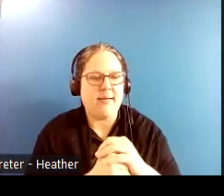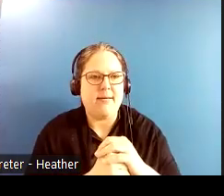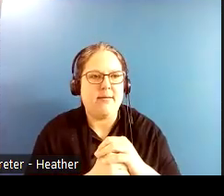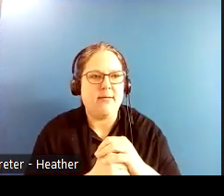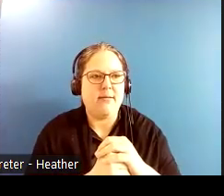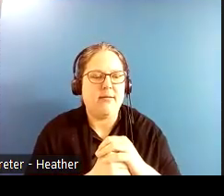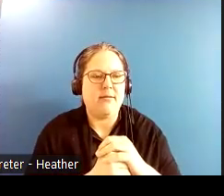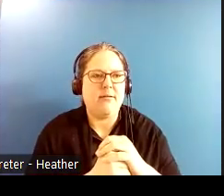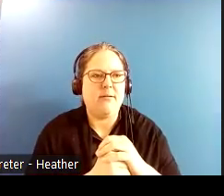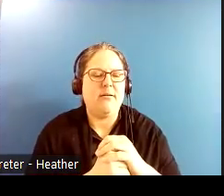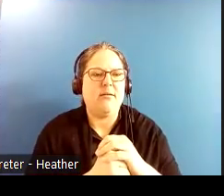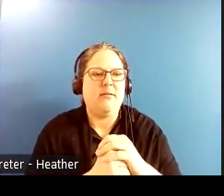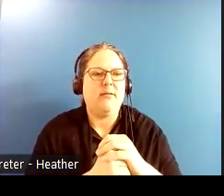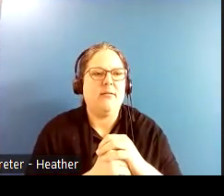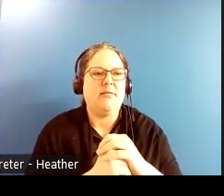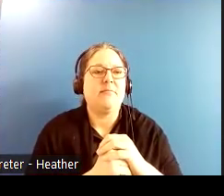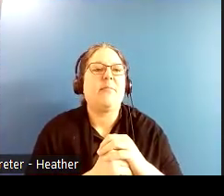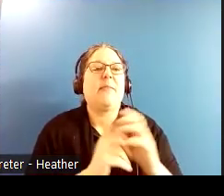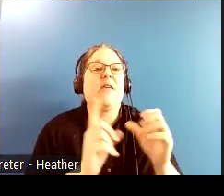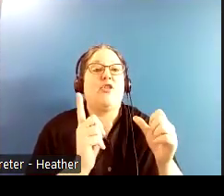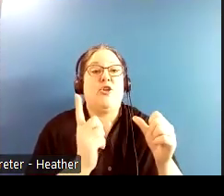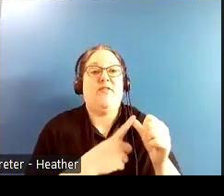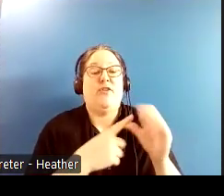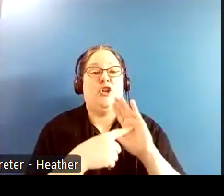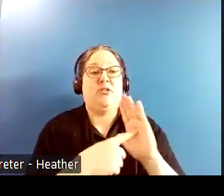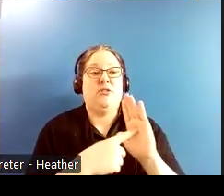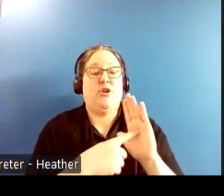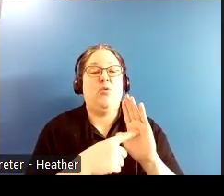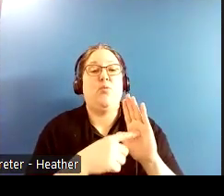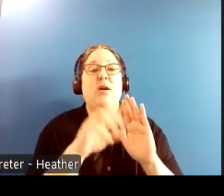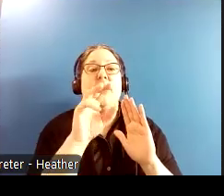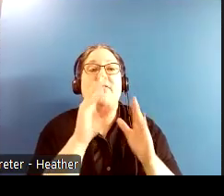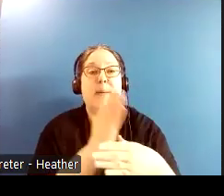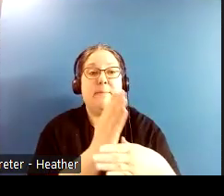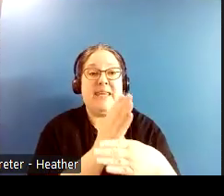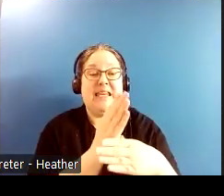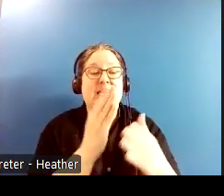The very first instance that we have where the mean gets used to summarize data comes just a